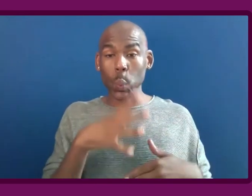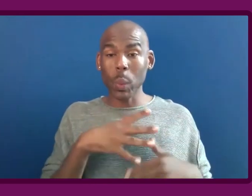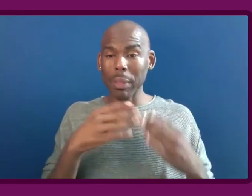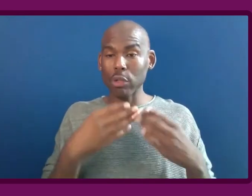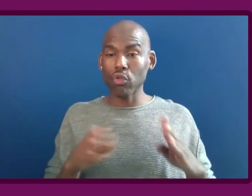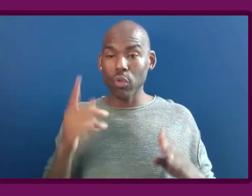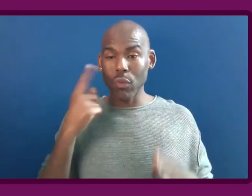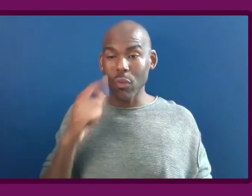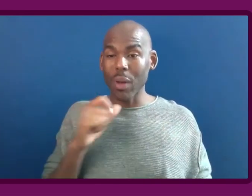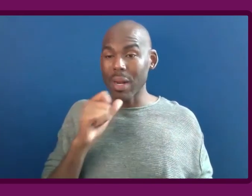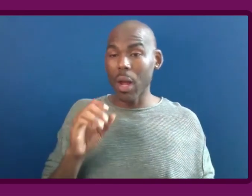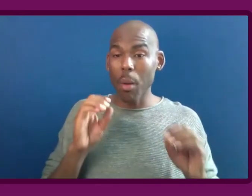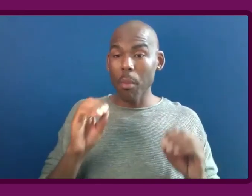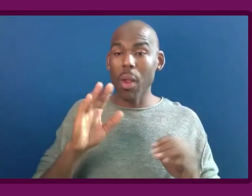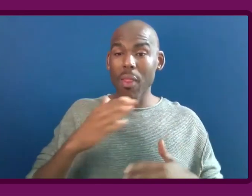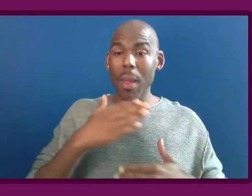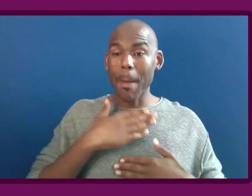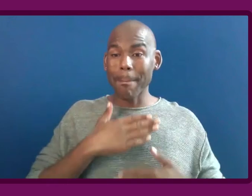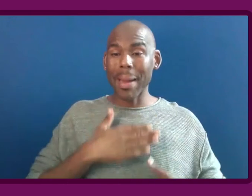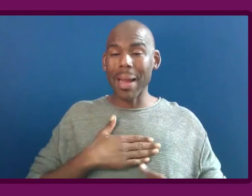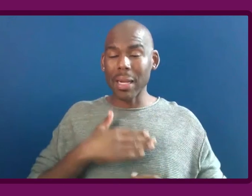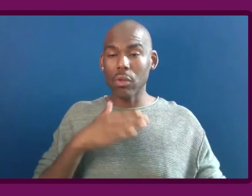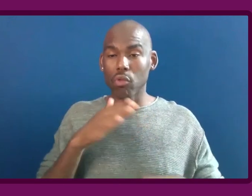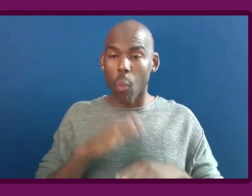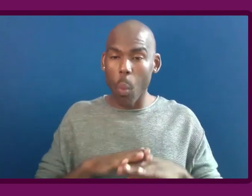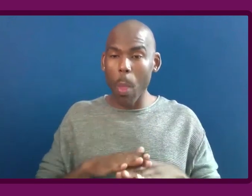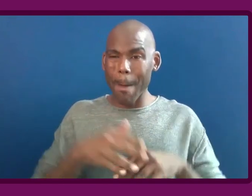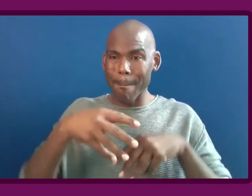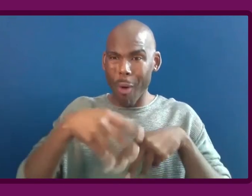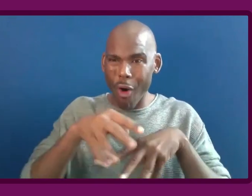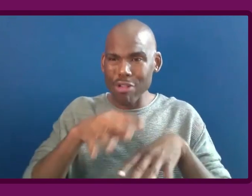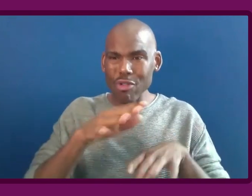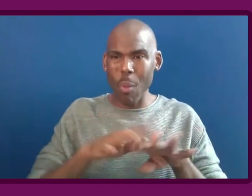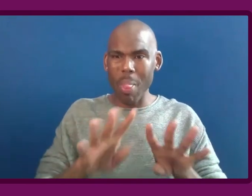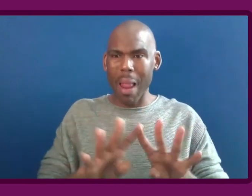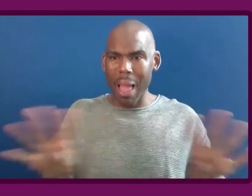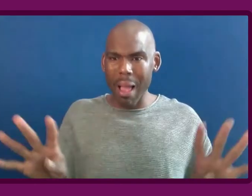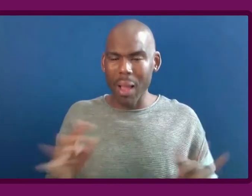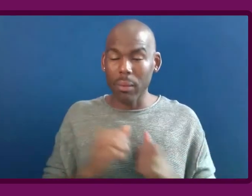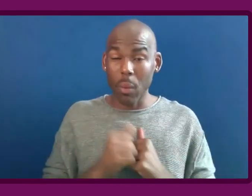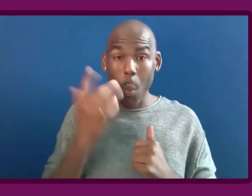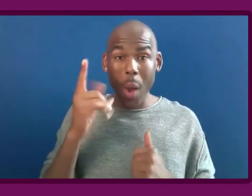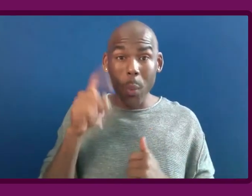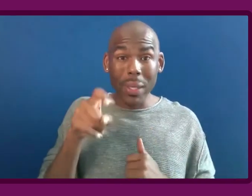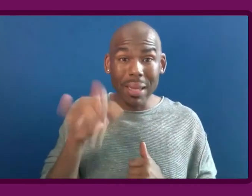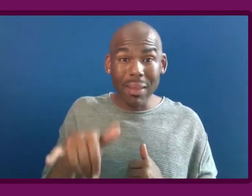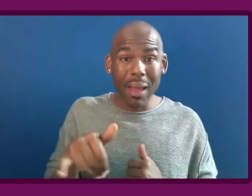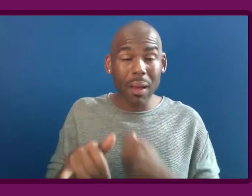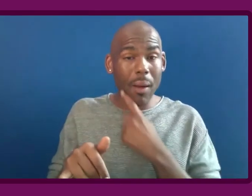less interested in the subject. It's just that we have got to understand that us women with